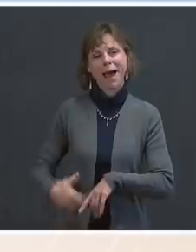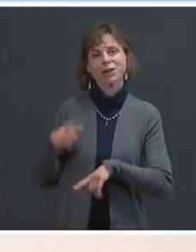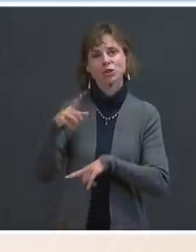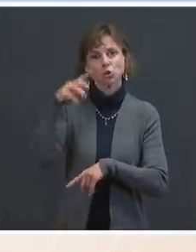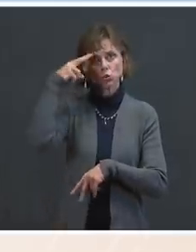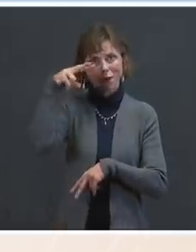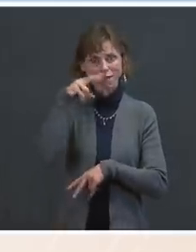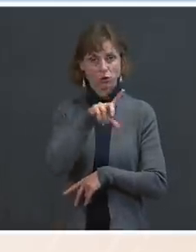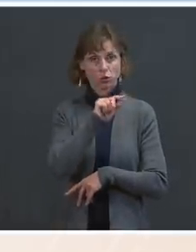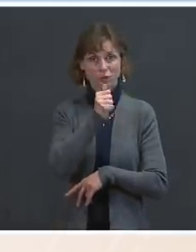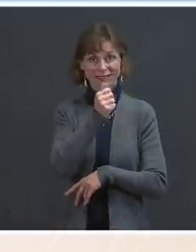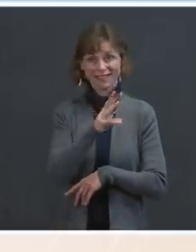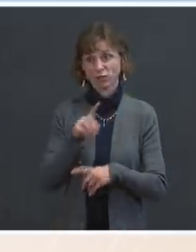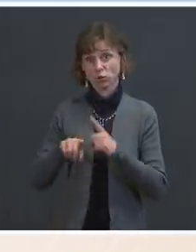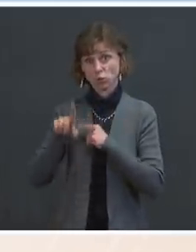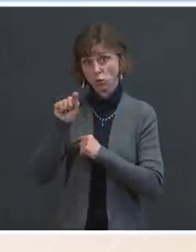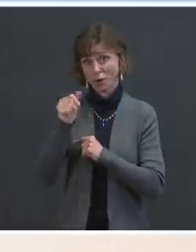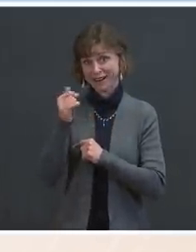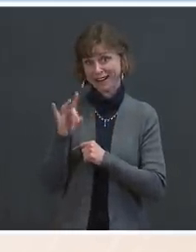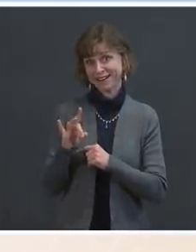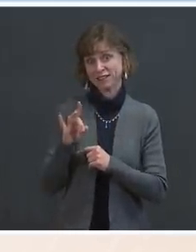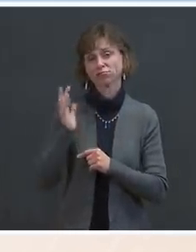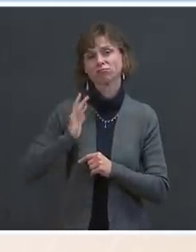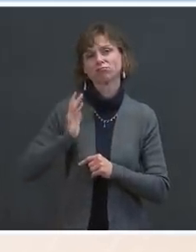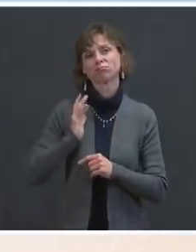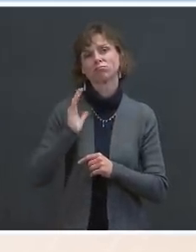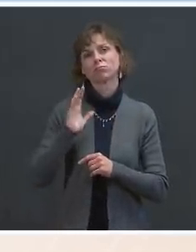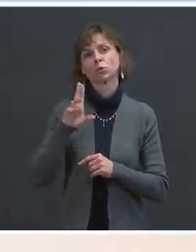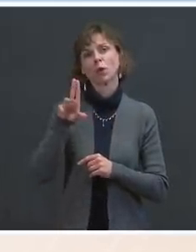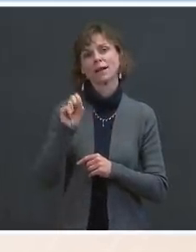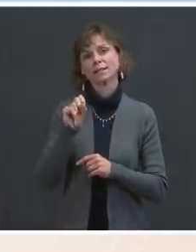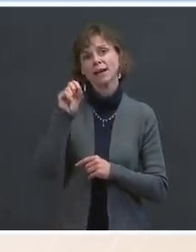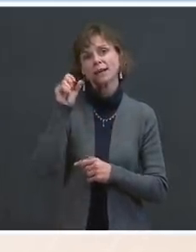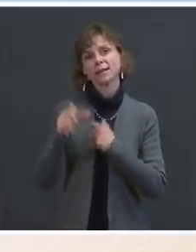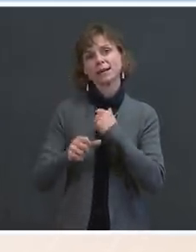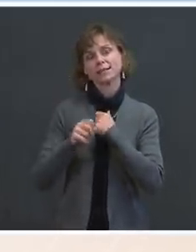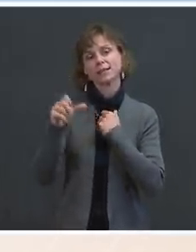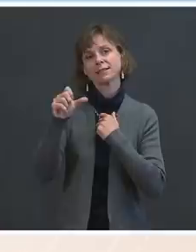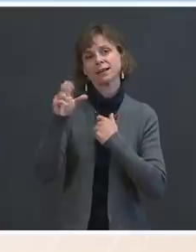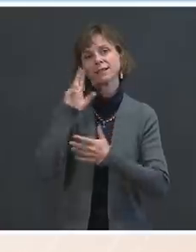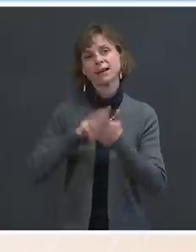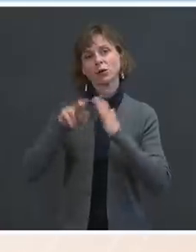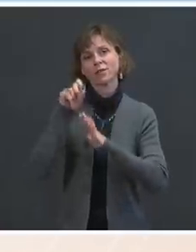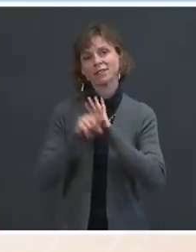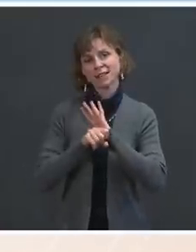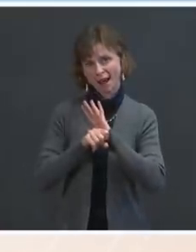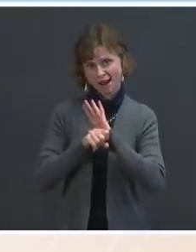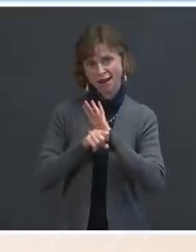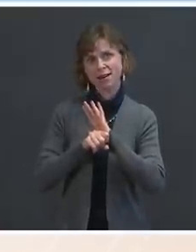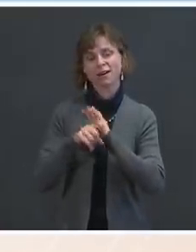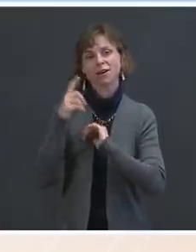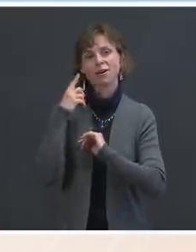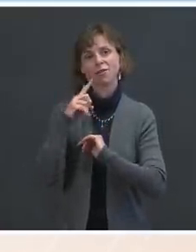She previously served as U.S. Assistant Secretary of State for the Western Hemisphere Affairs -- I had the pleasure of working with her at that time --